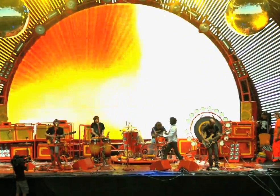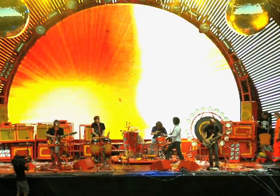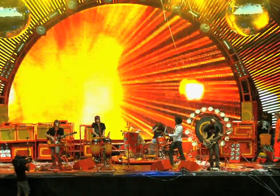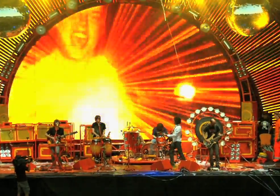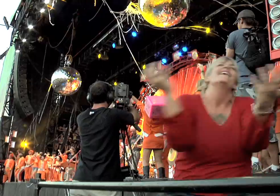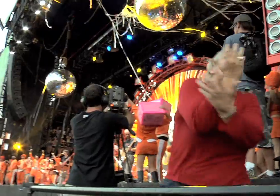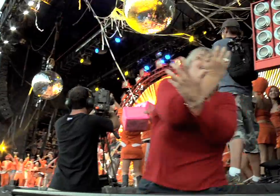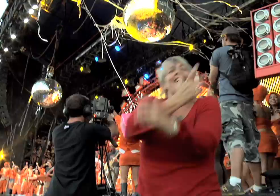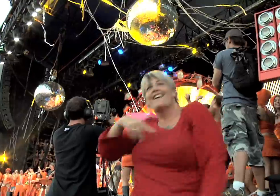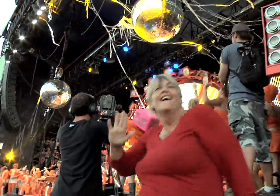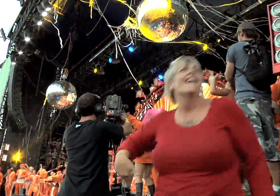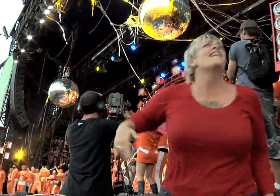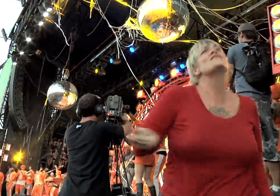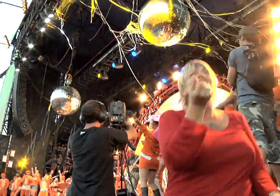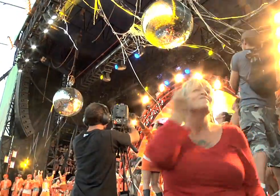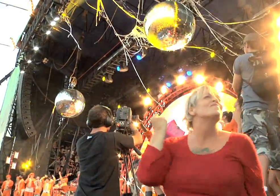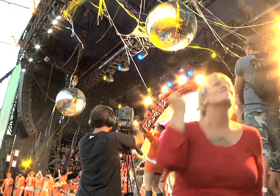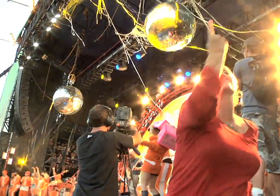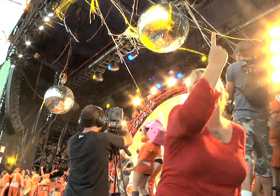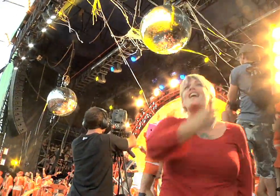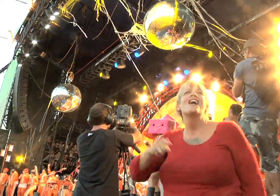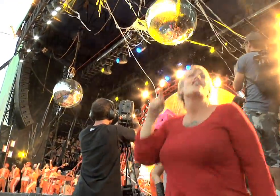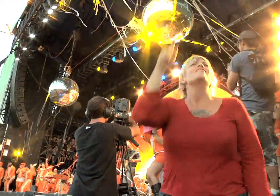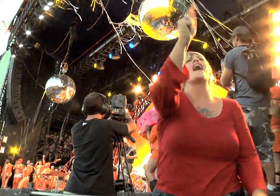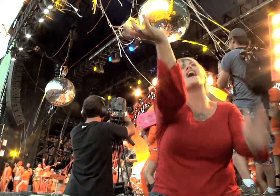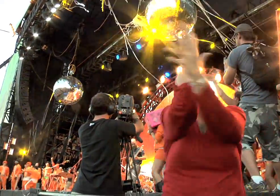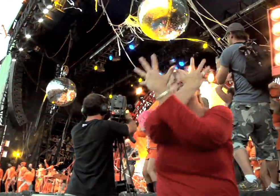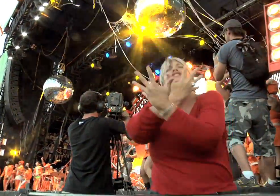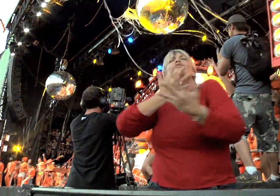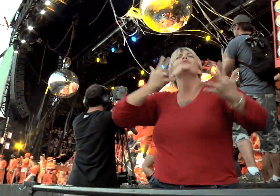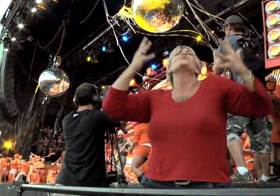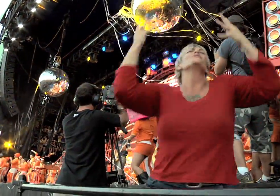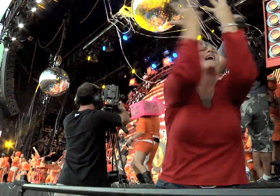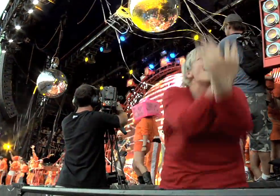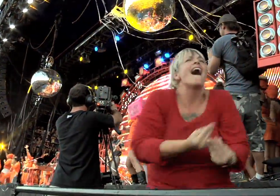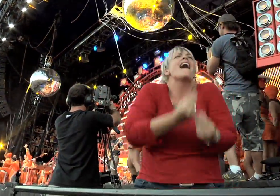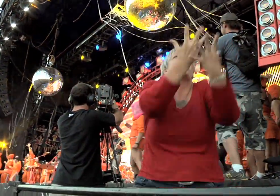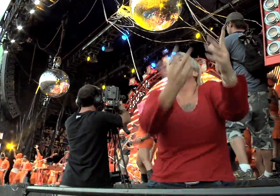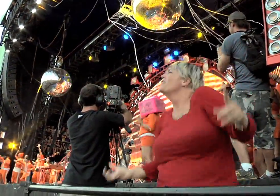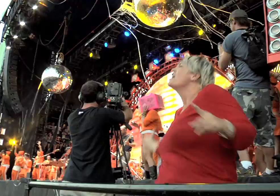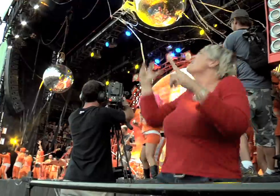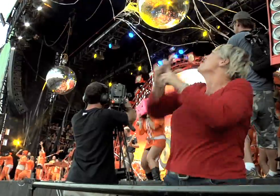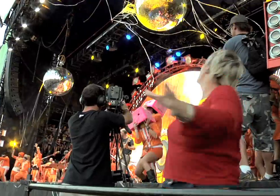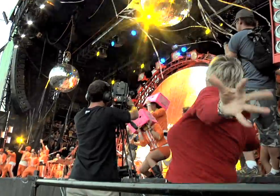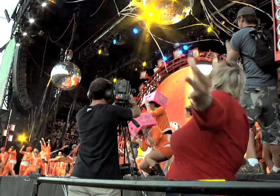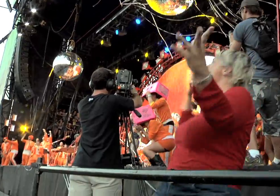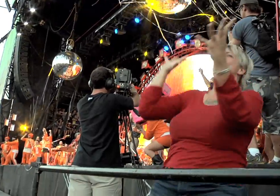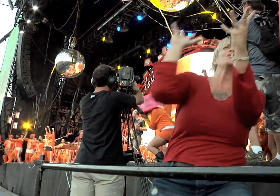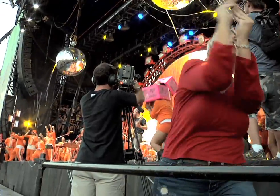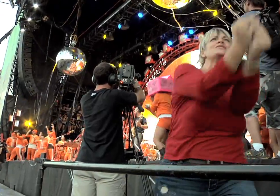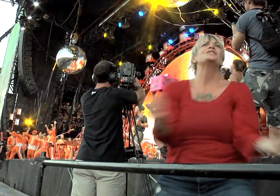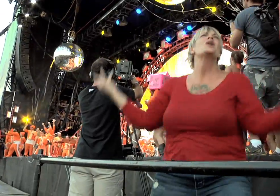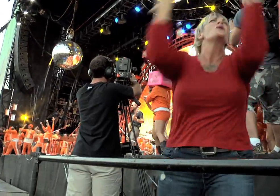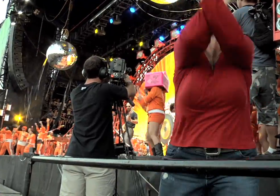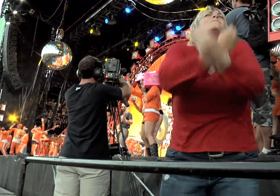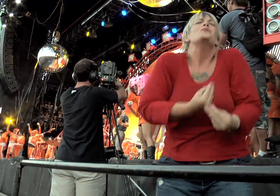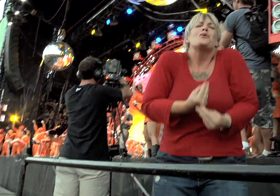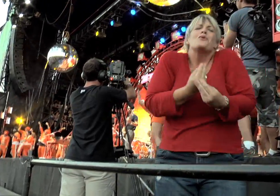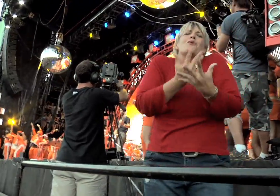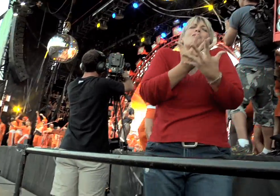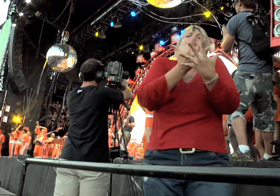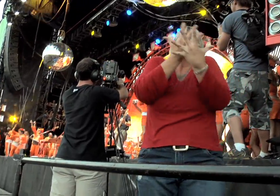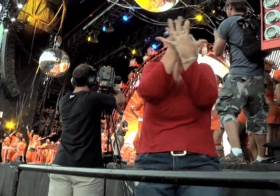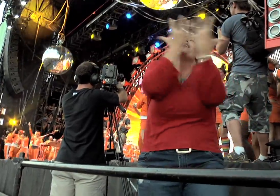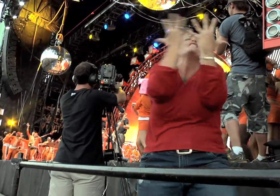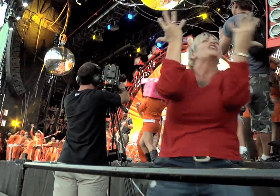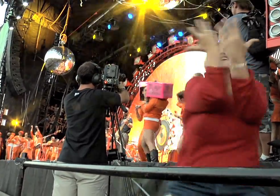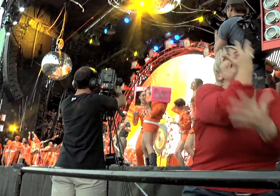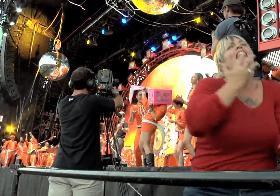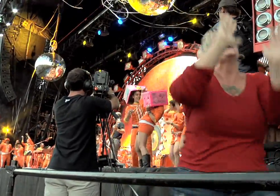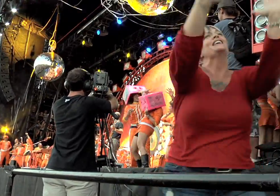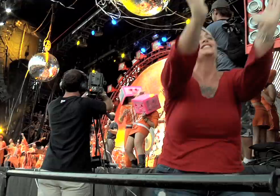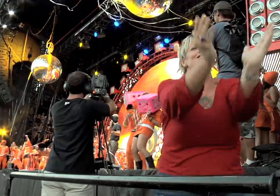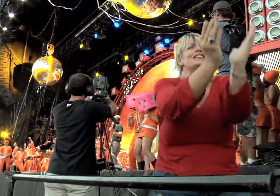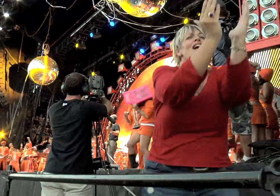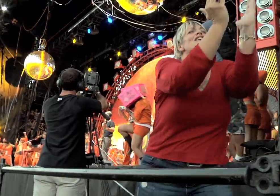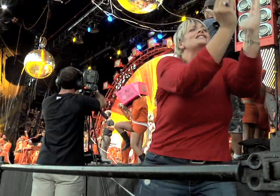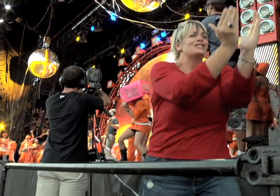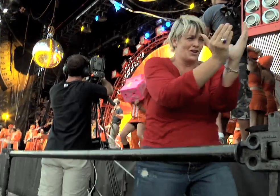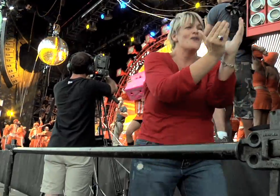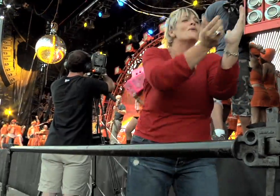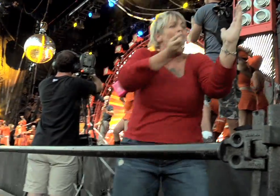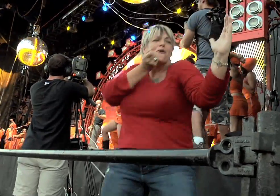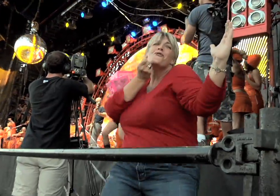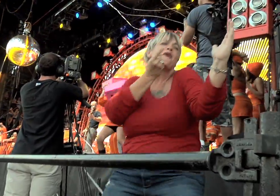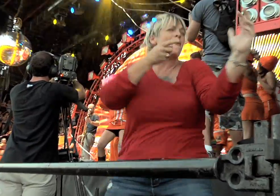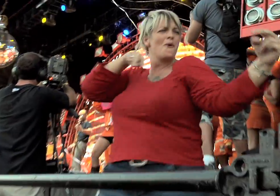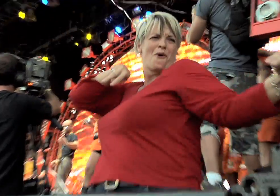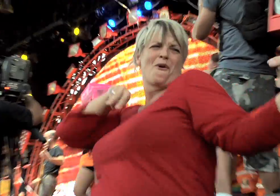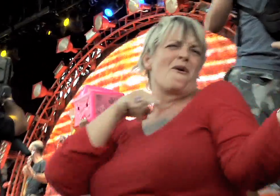[Singing] "Do you realize that you have the most beautiful face? Do you realize?"